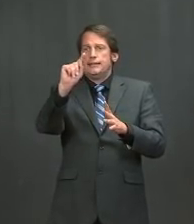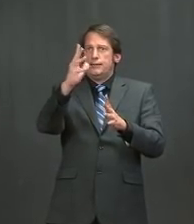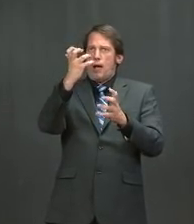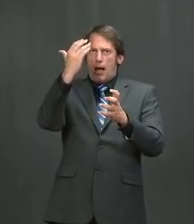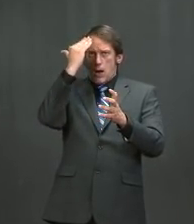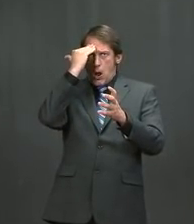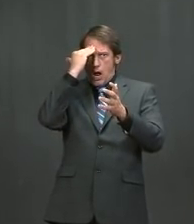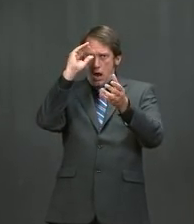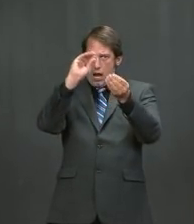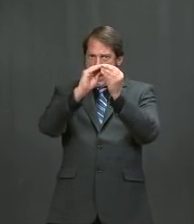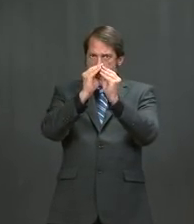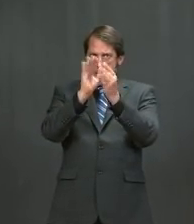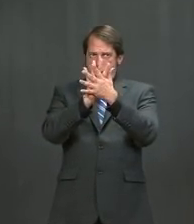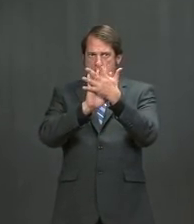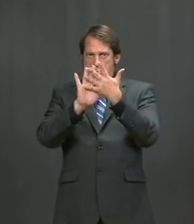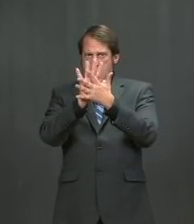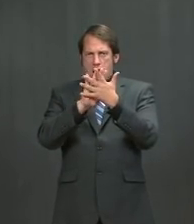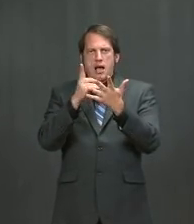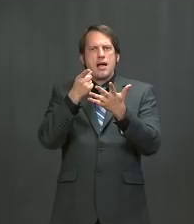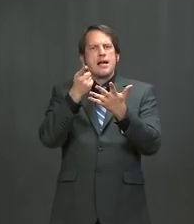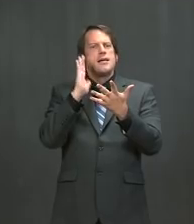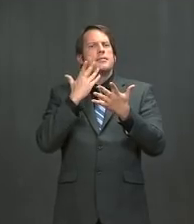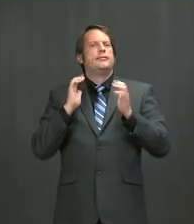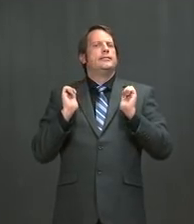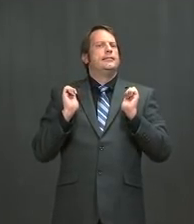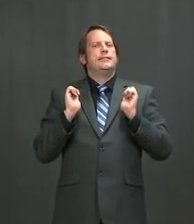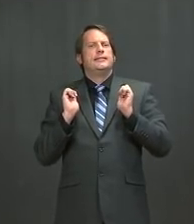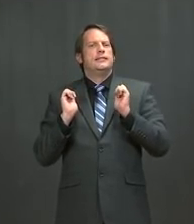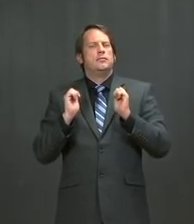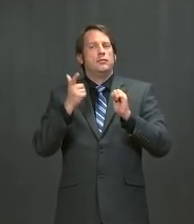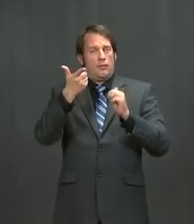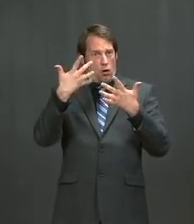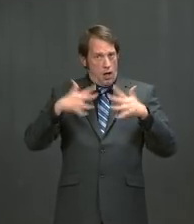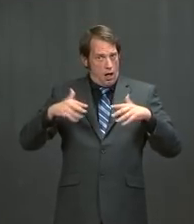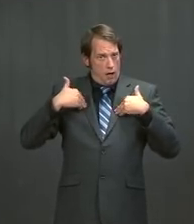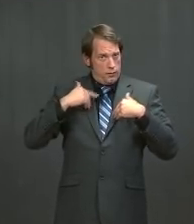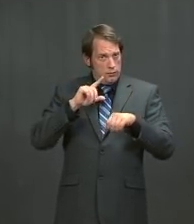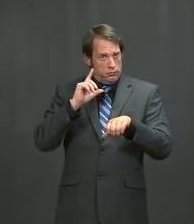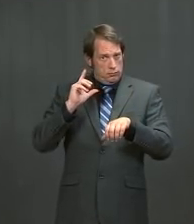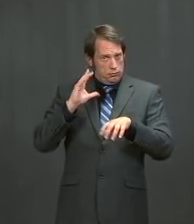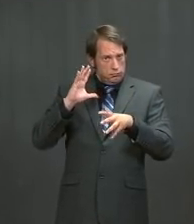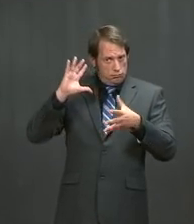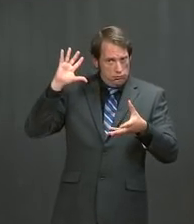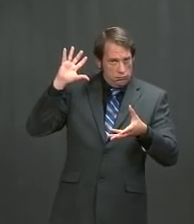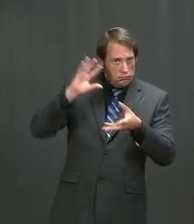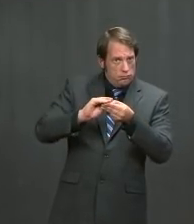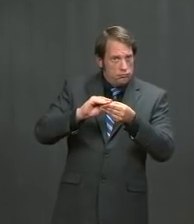But have you done a detailed analysis of what the delta would be; say, if you agreed to 25 percent,